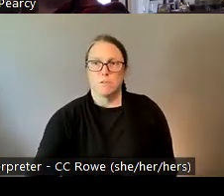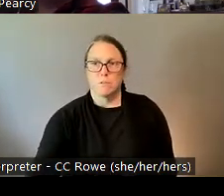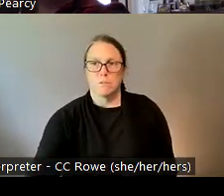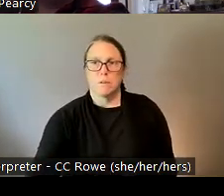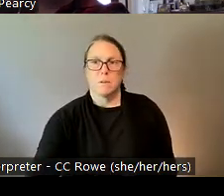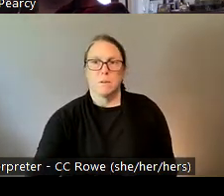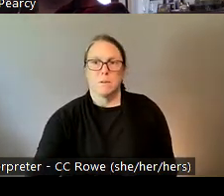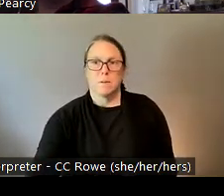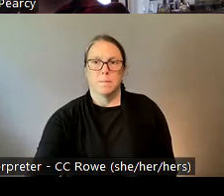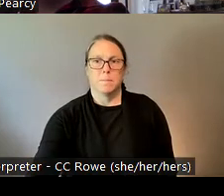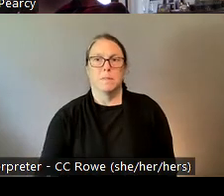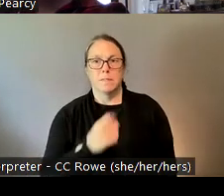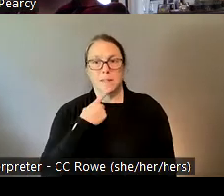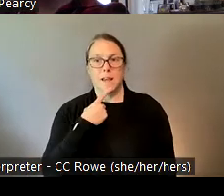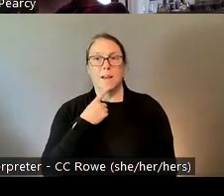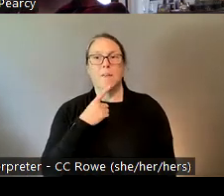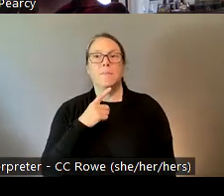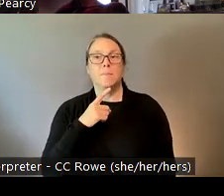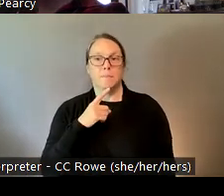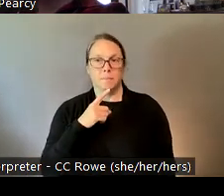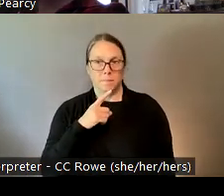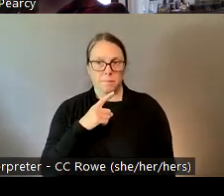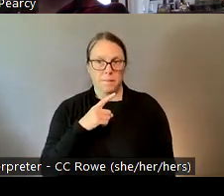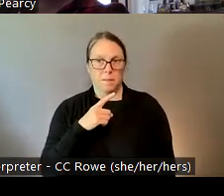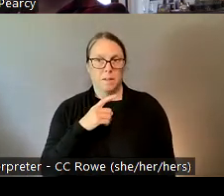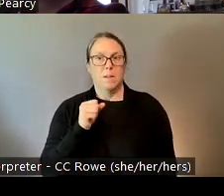and that is to either scan